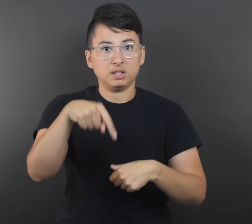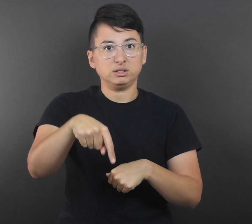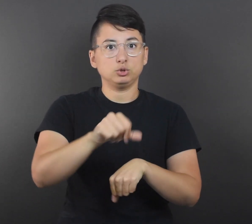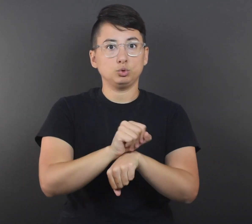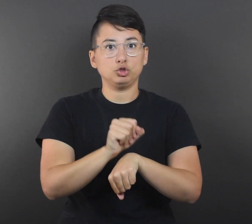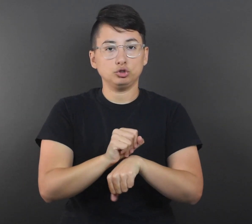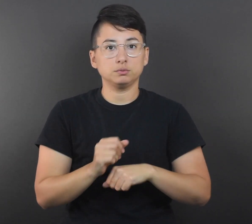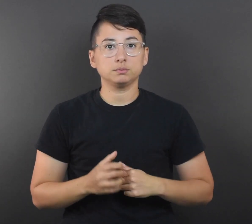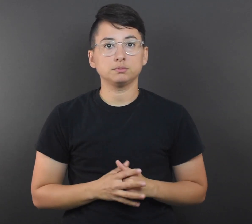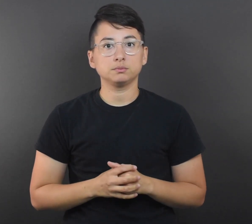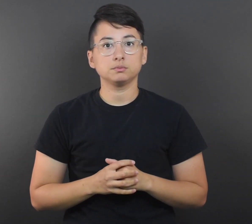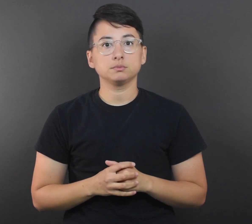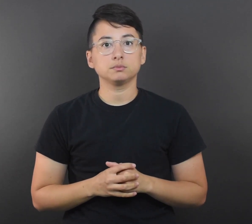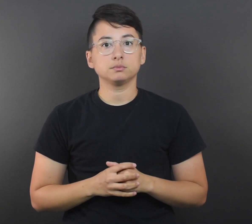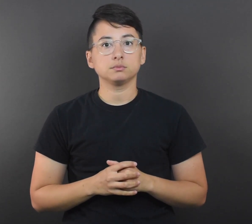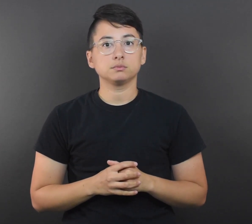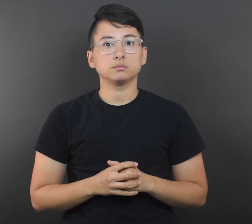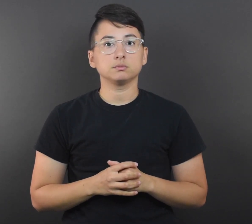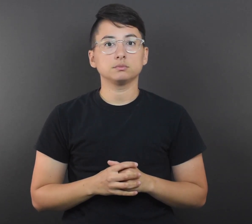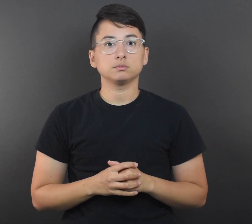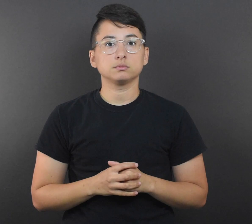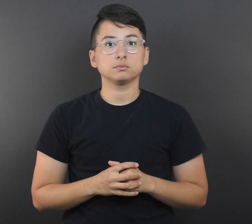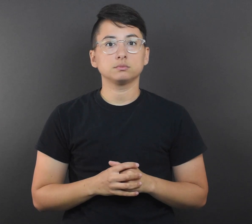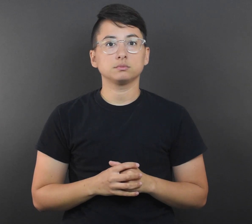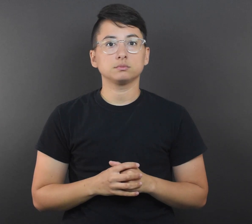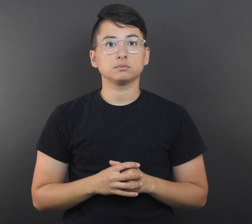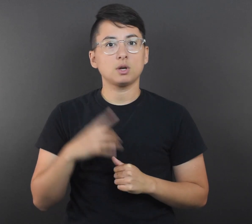Black Nurses Rock was eager to partner in this work.